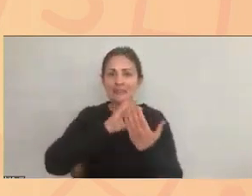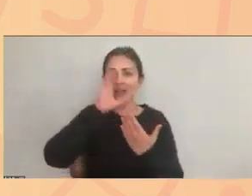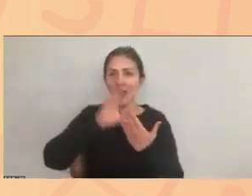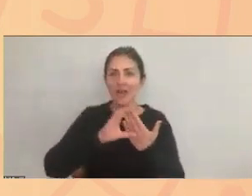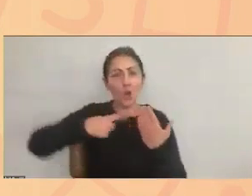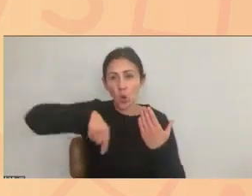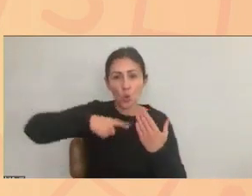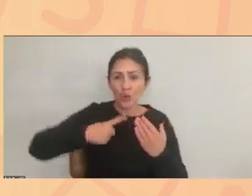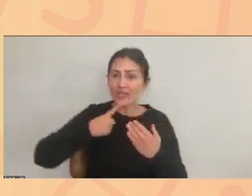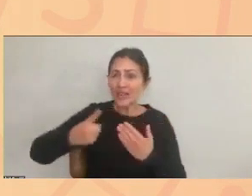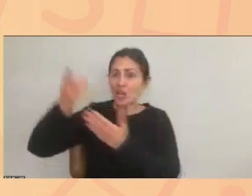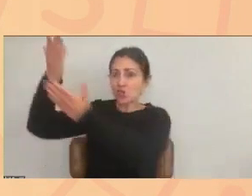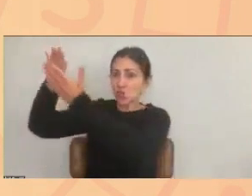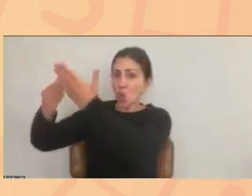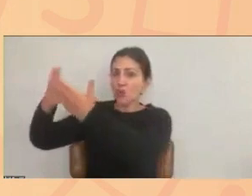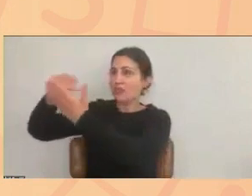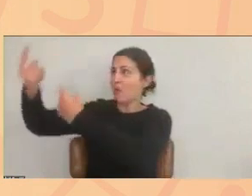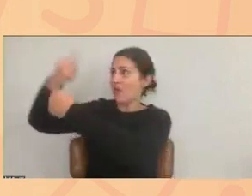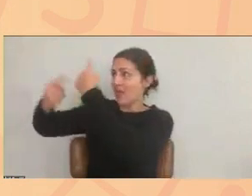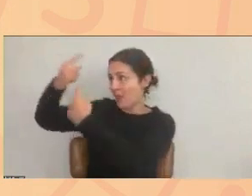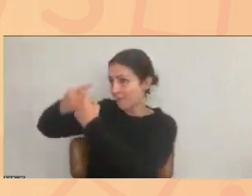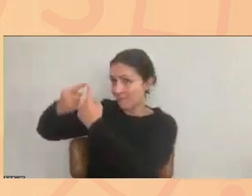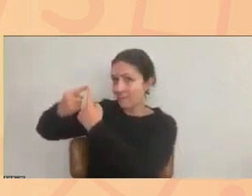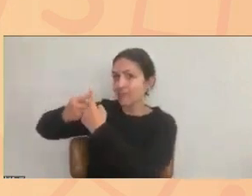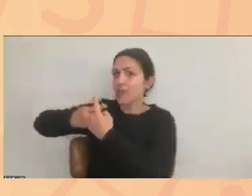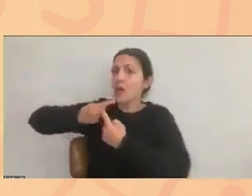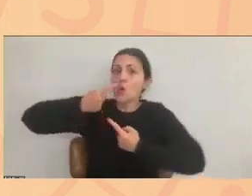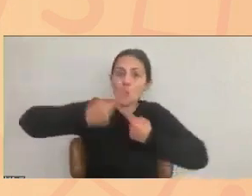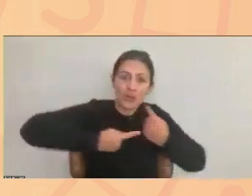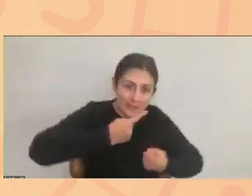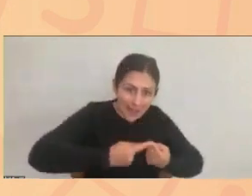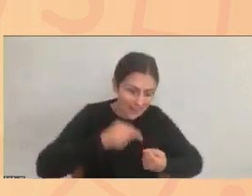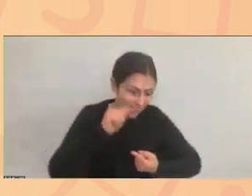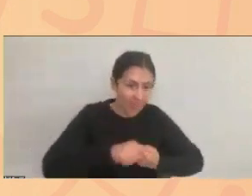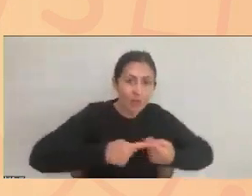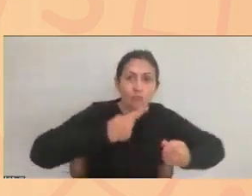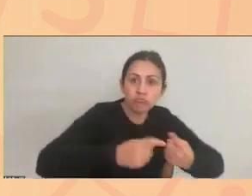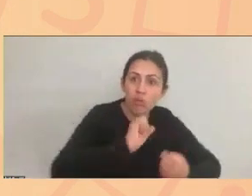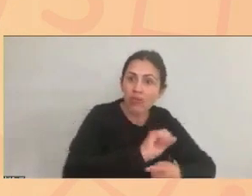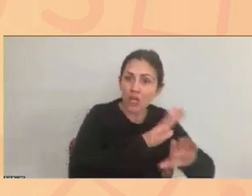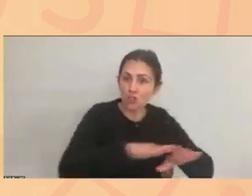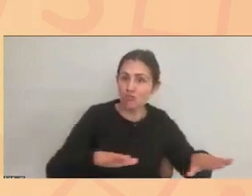so that's what we're doing back to our centre and we go by a,